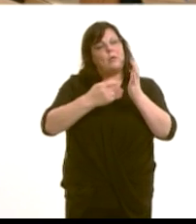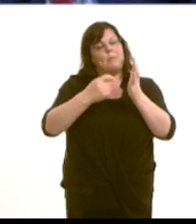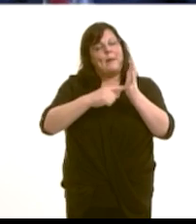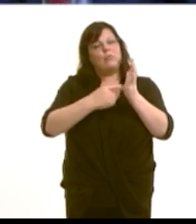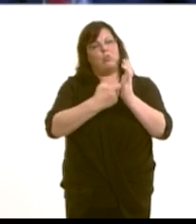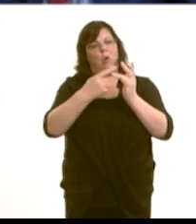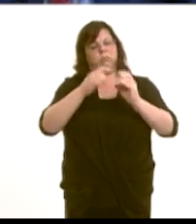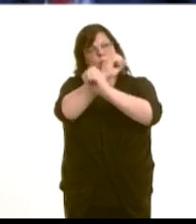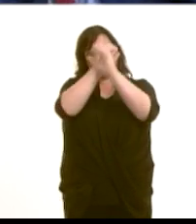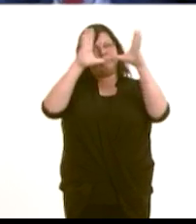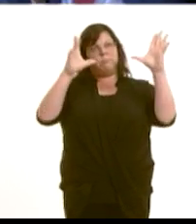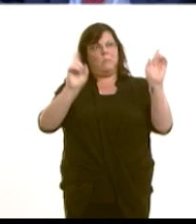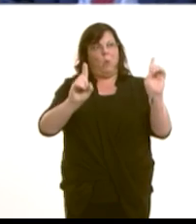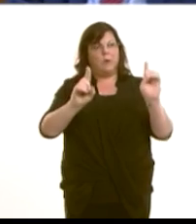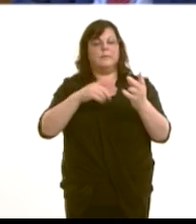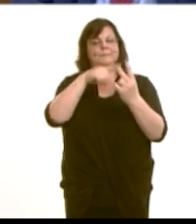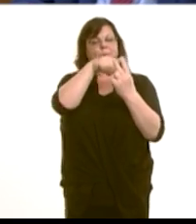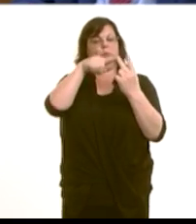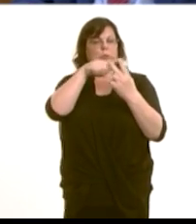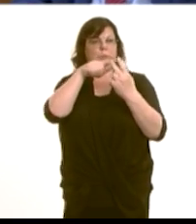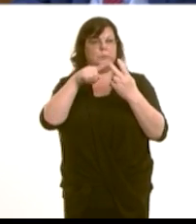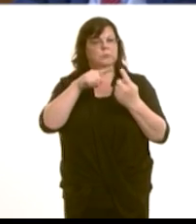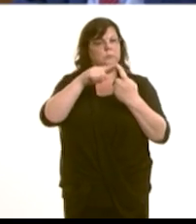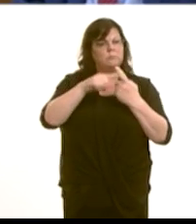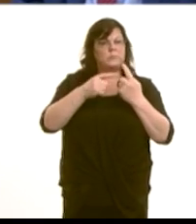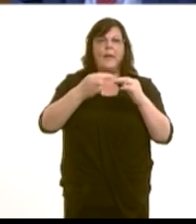First of all, of course, to make it easier for those who have jobs in Cardiff to travel